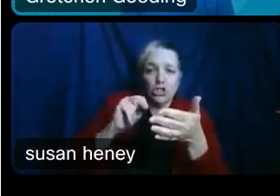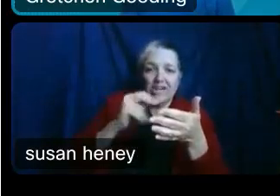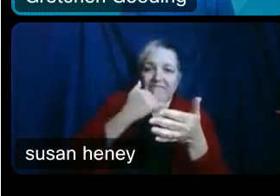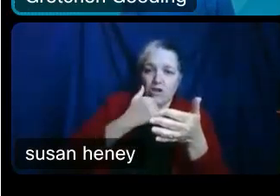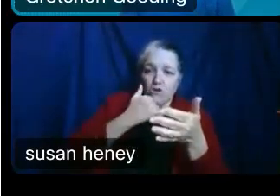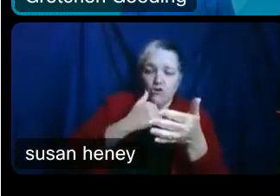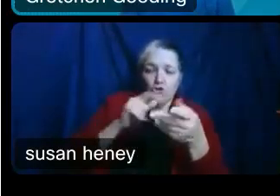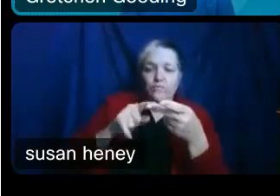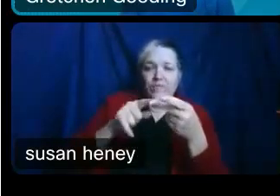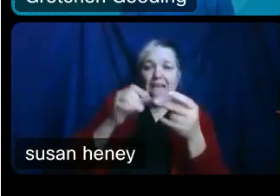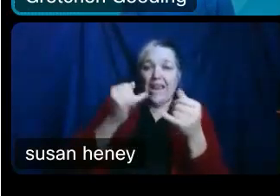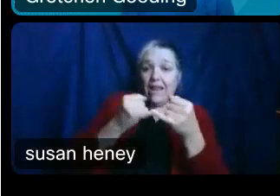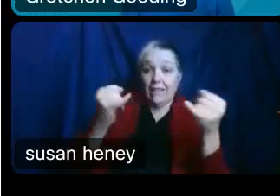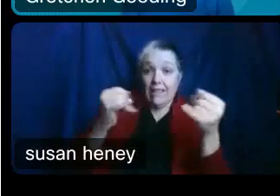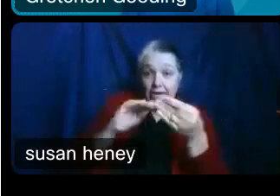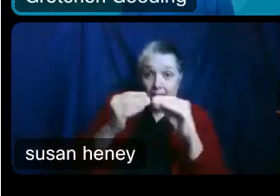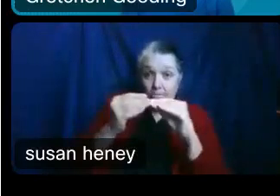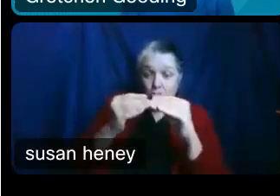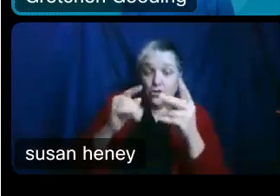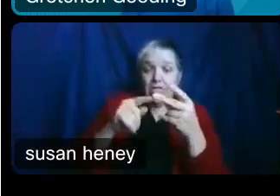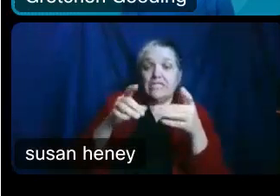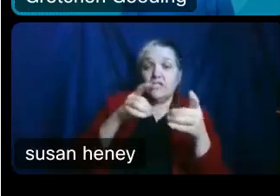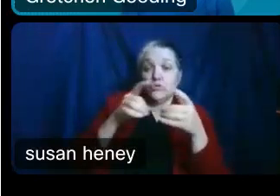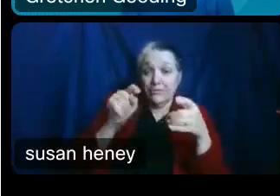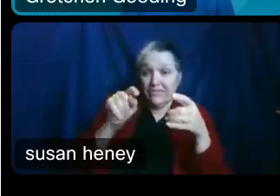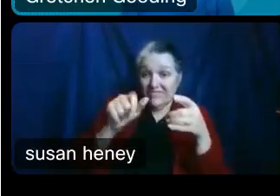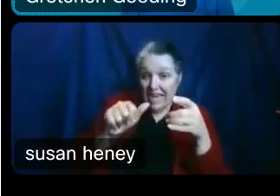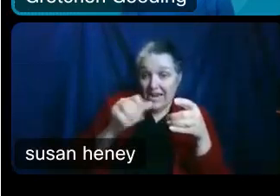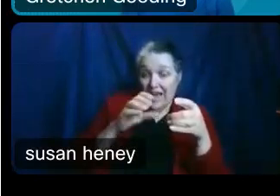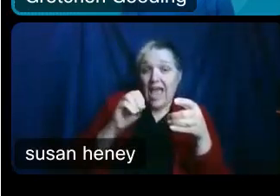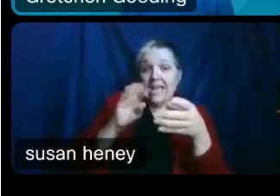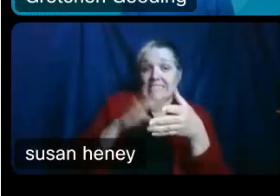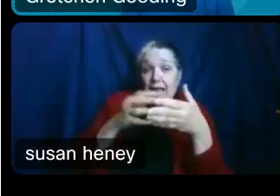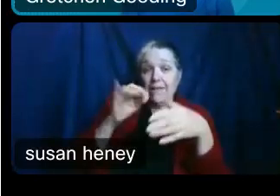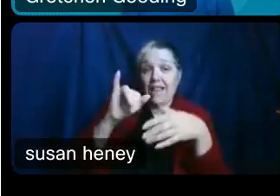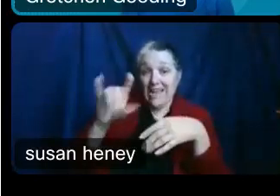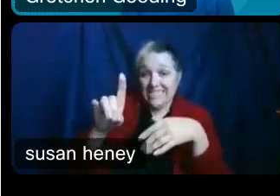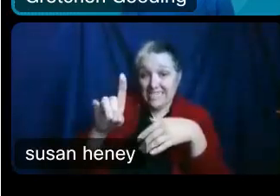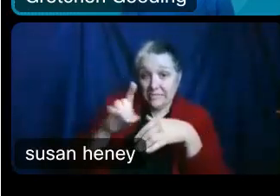the line number, description of the data, and table ID. For most years. The table shells